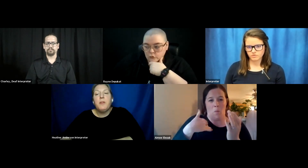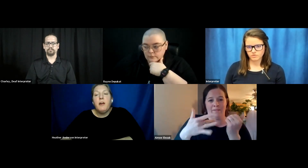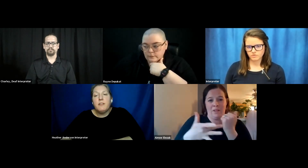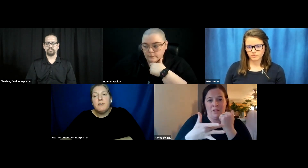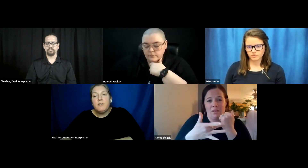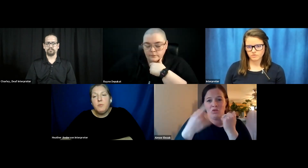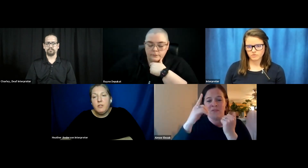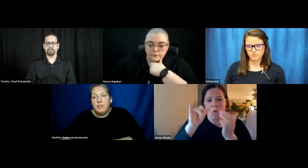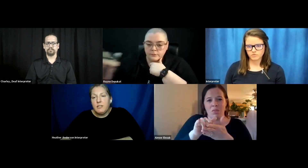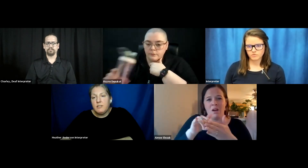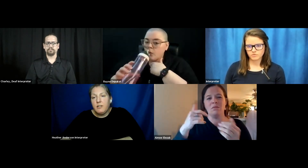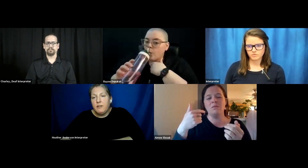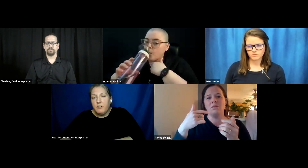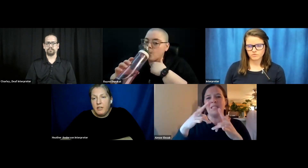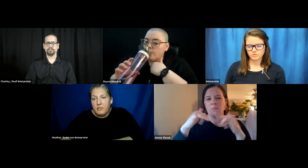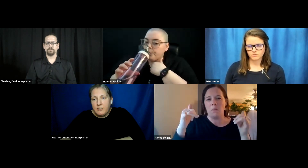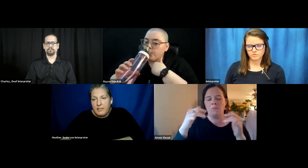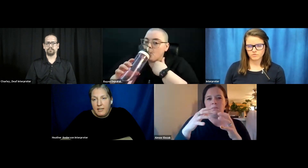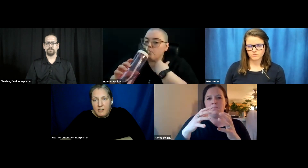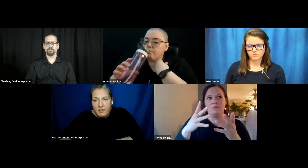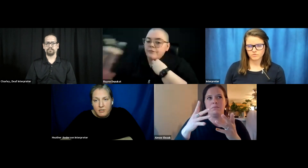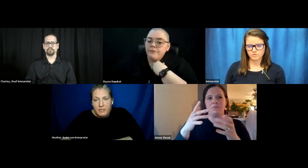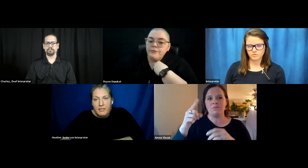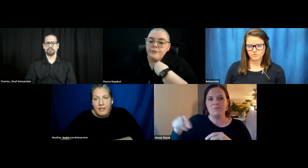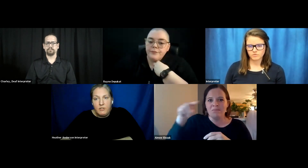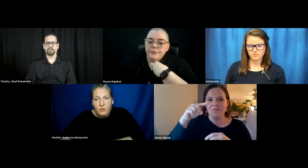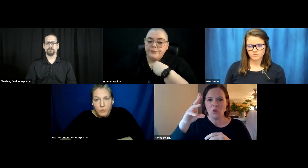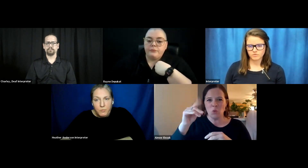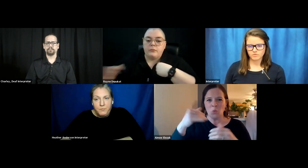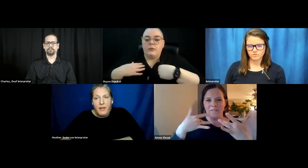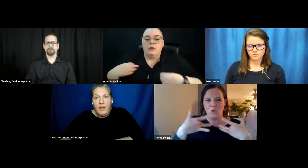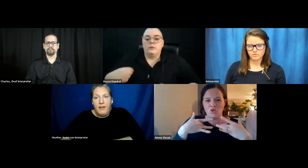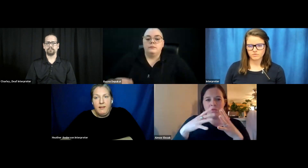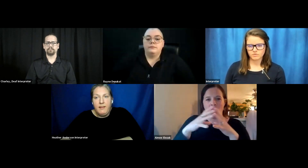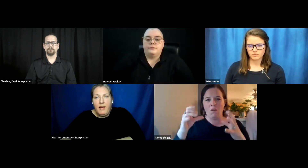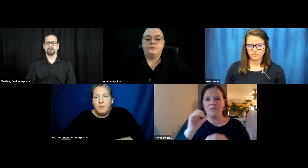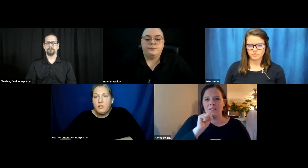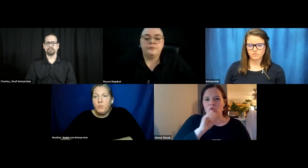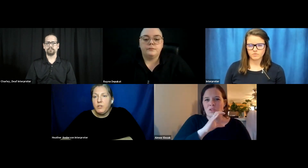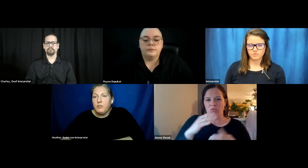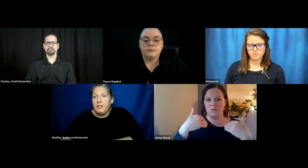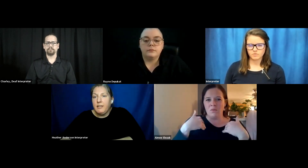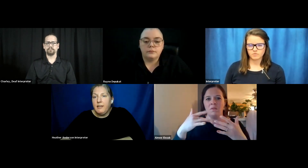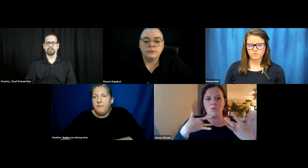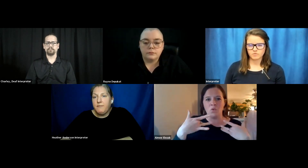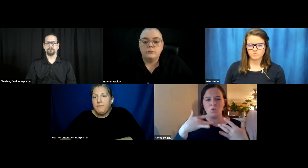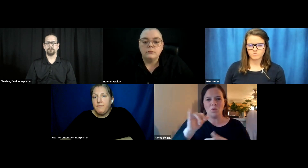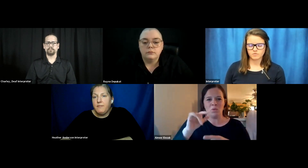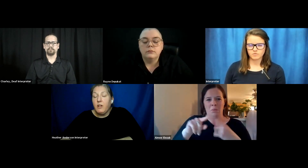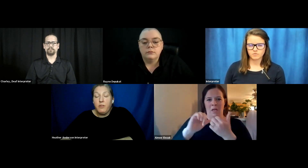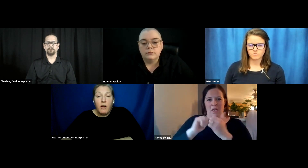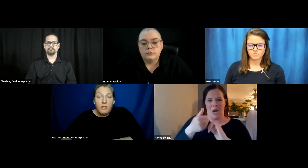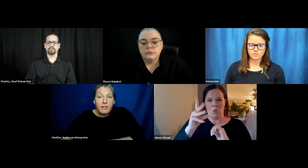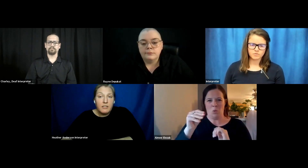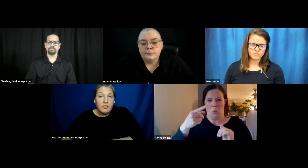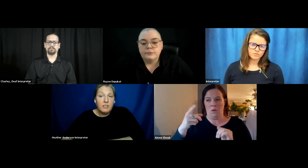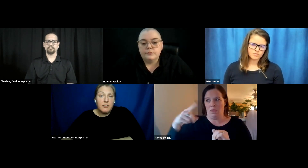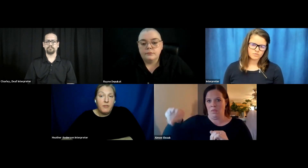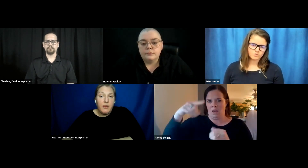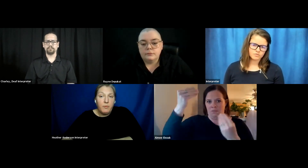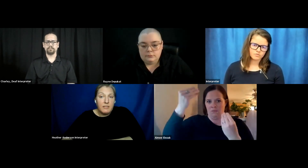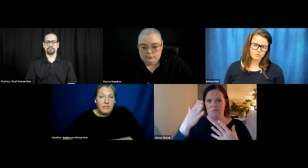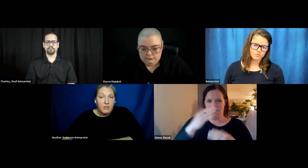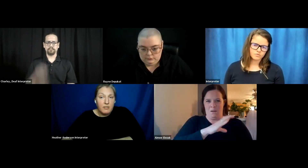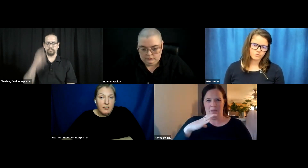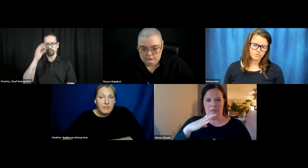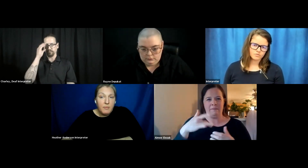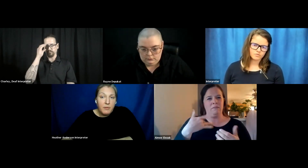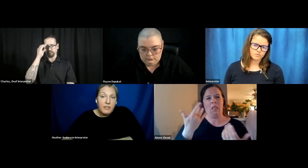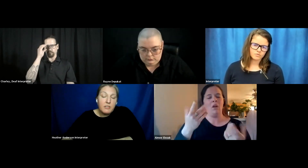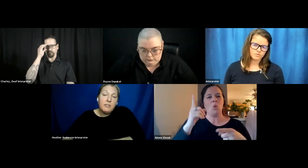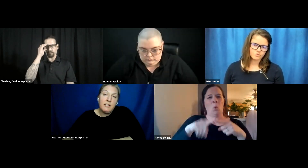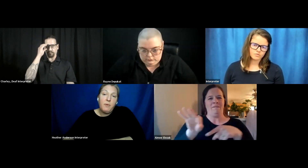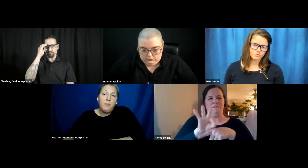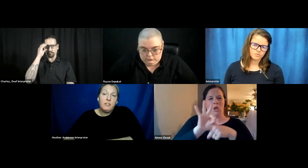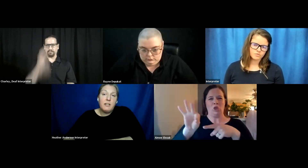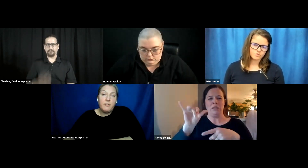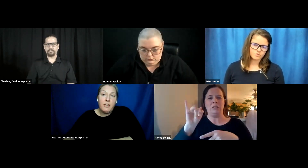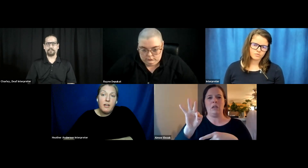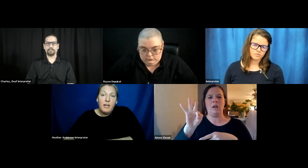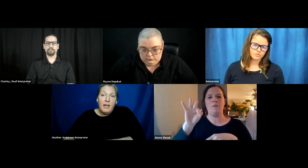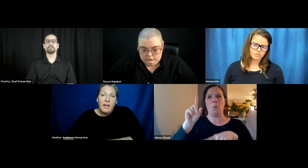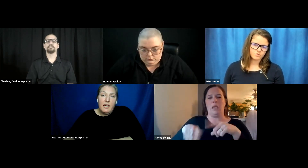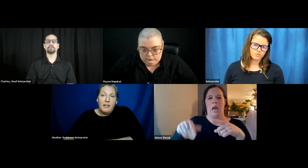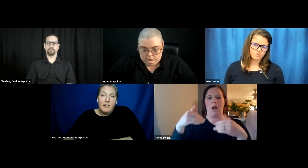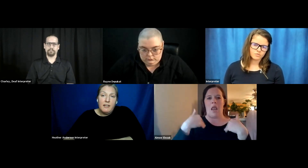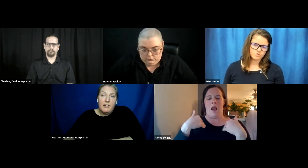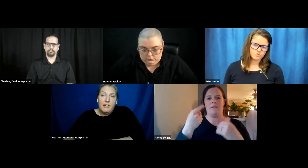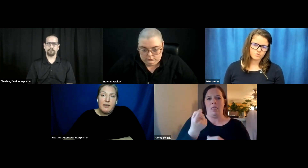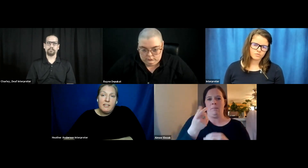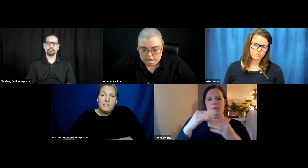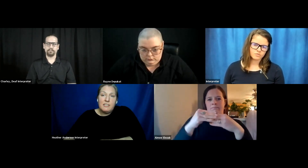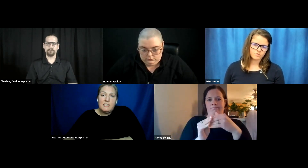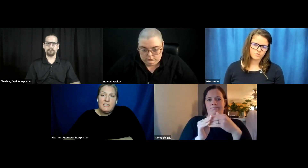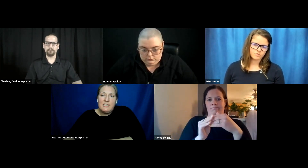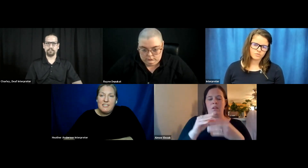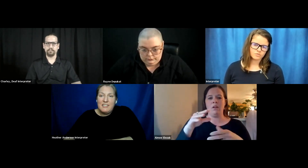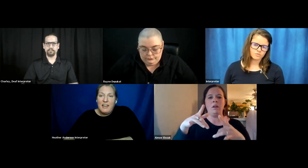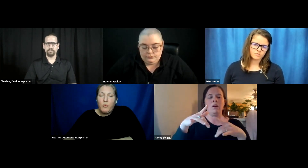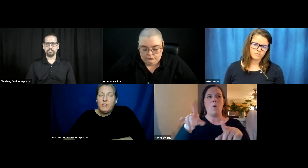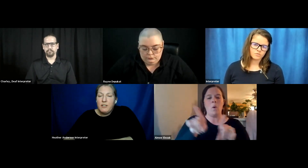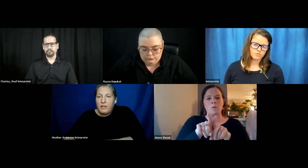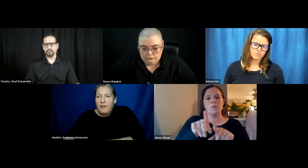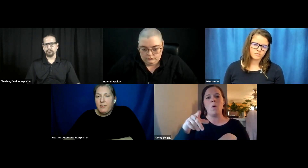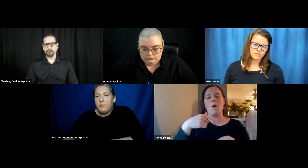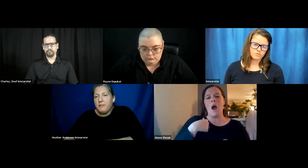So, the deaf community doesn't fully understand technology and zoom. And I'm just wondering if you know there are a lot of concerns out there with the senior citizen population but that population out there, and it just, I'm wondering if we can have a